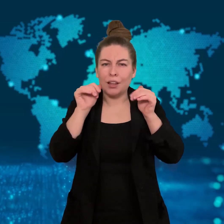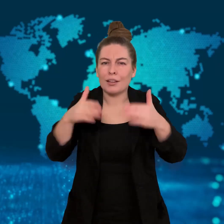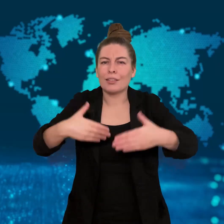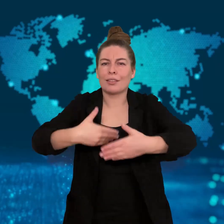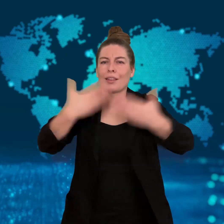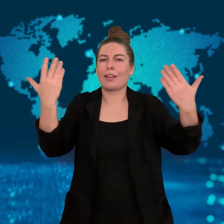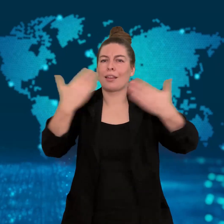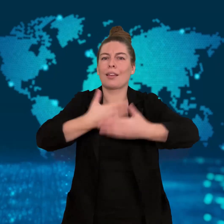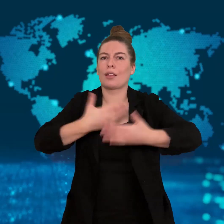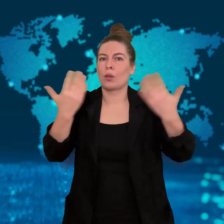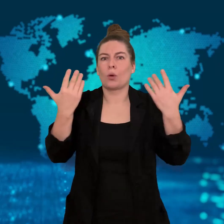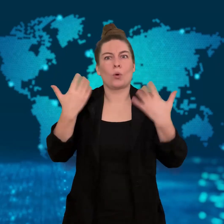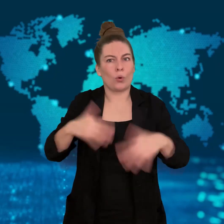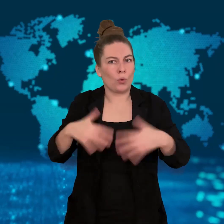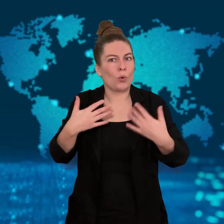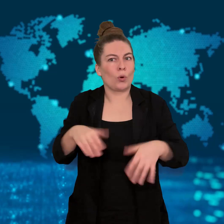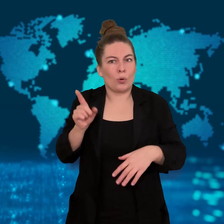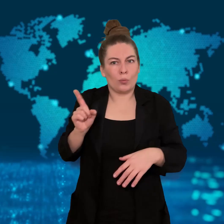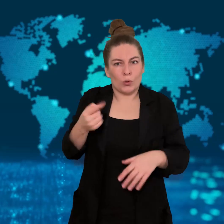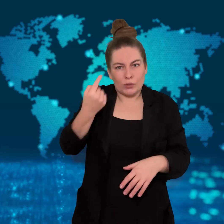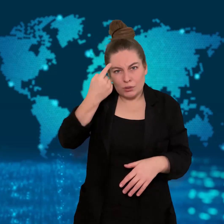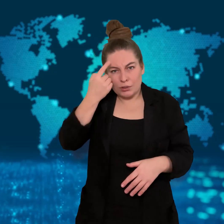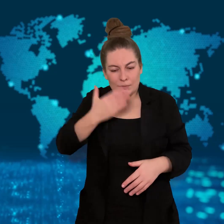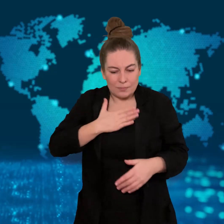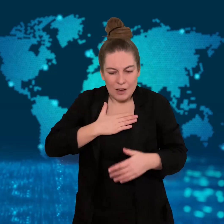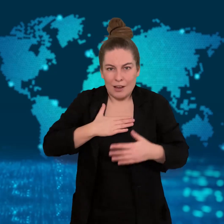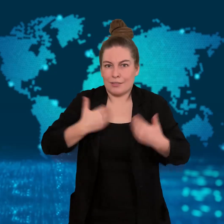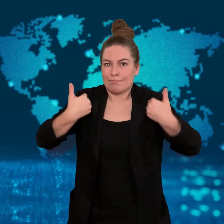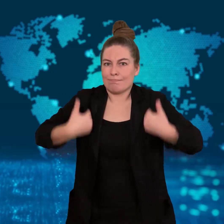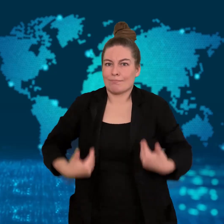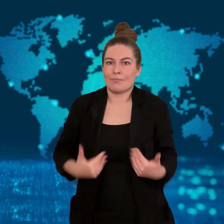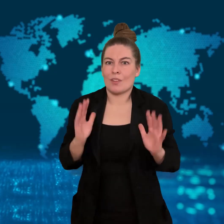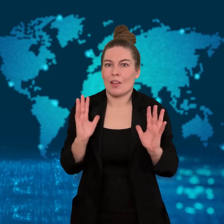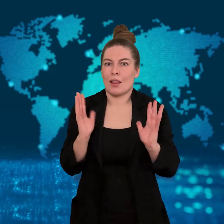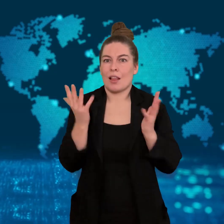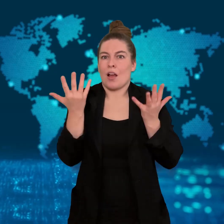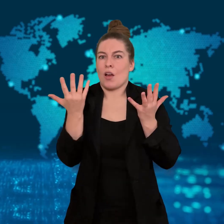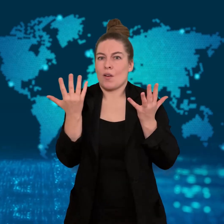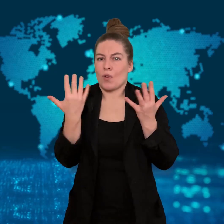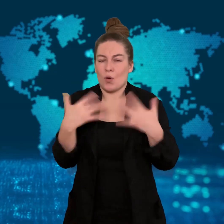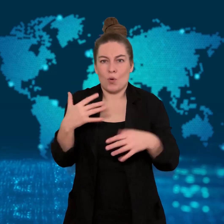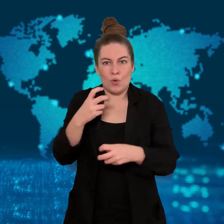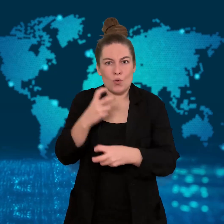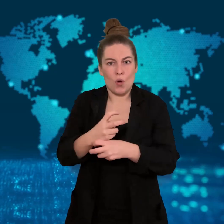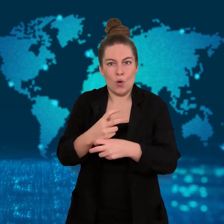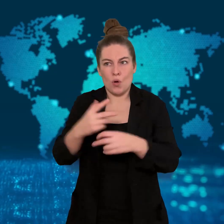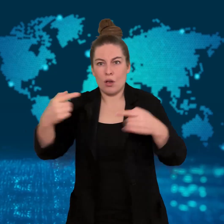saying they "put their lives on the line every day across the world to